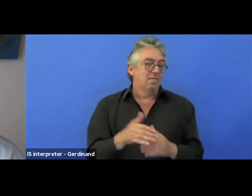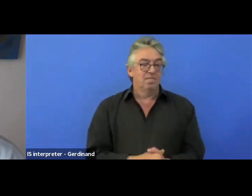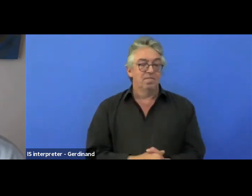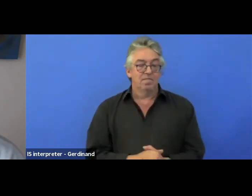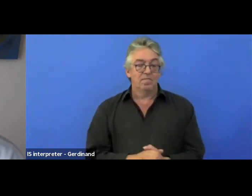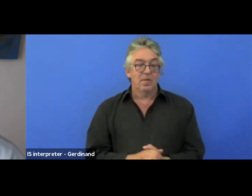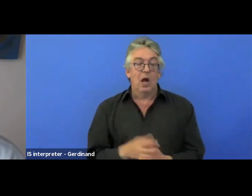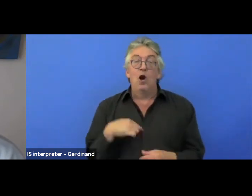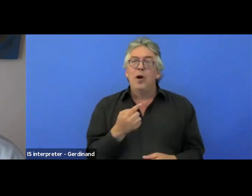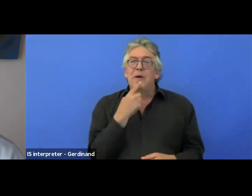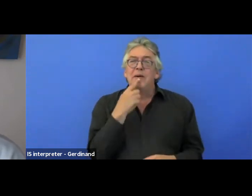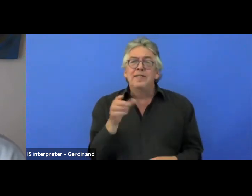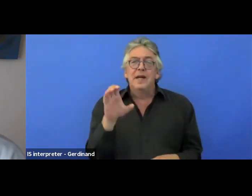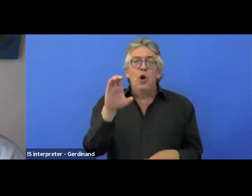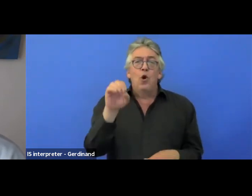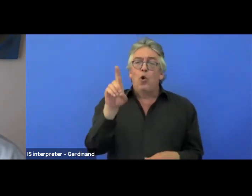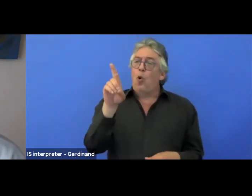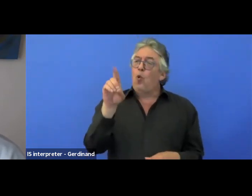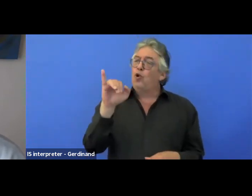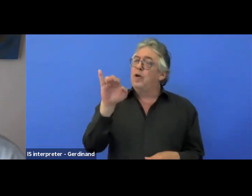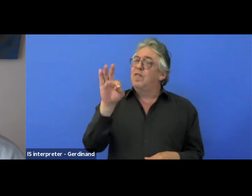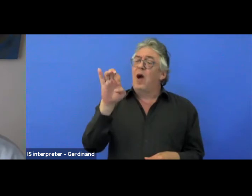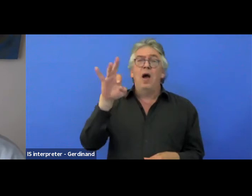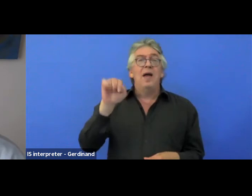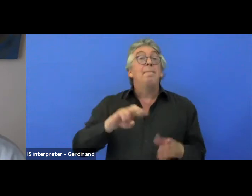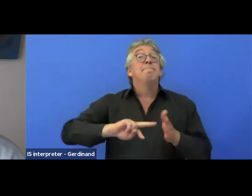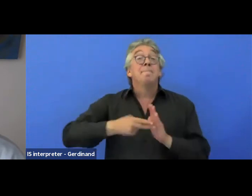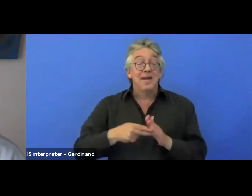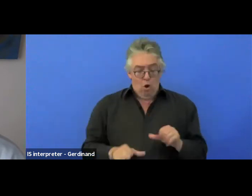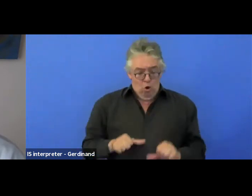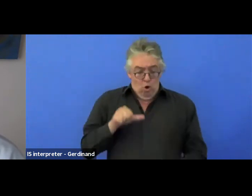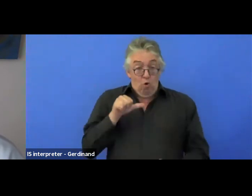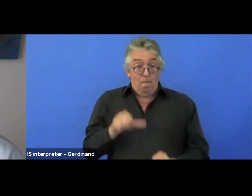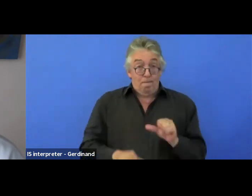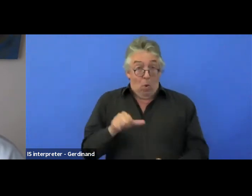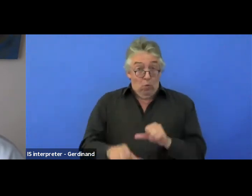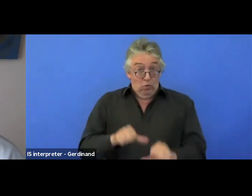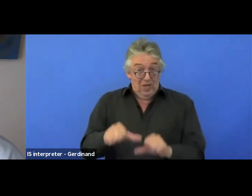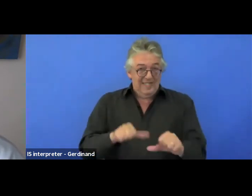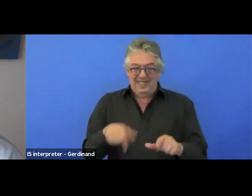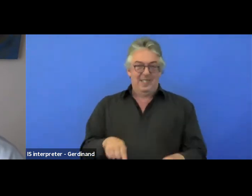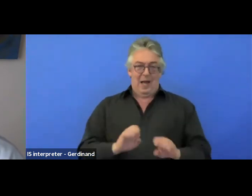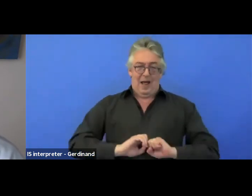to influence the process given the decision-making phase. Next.